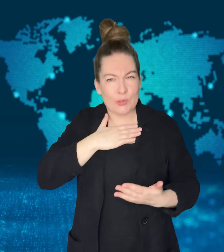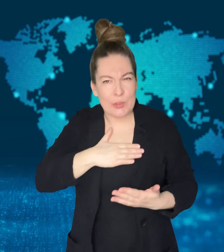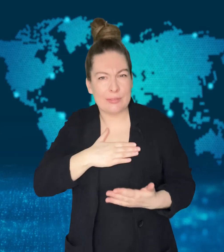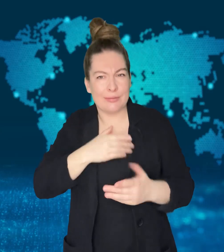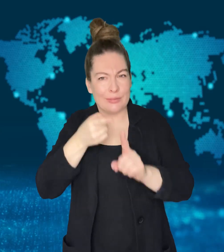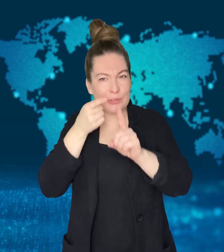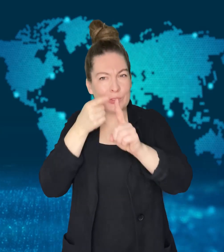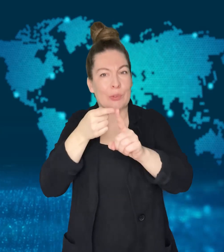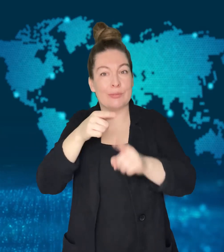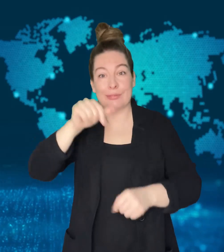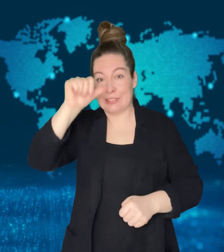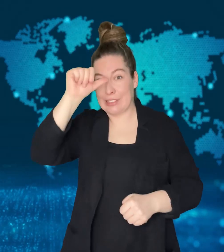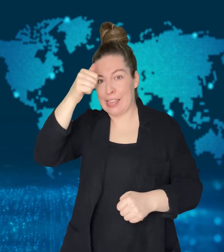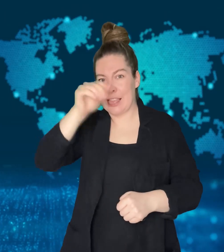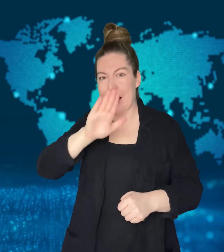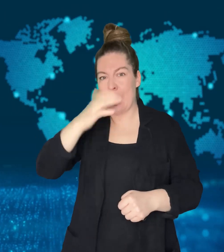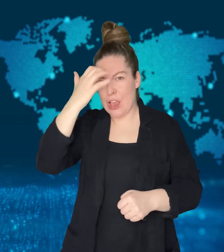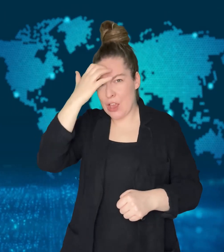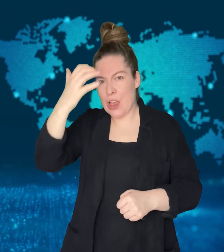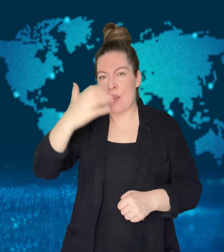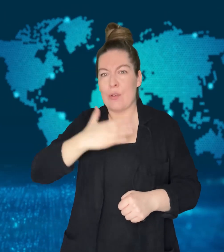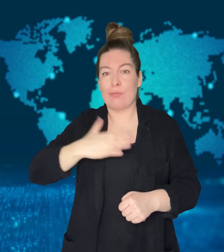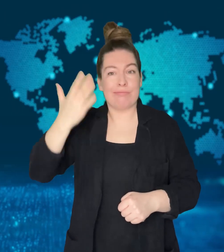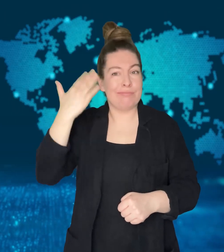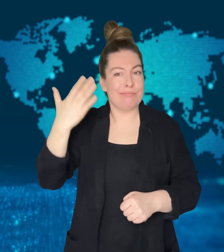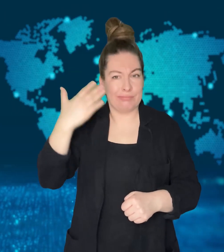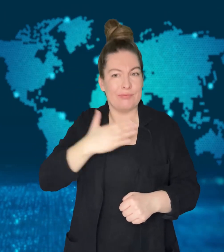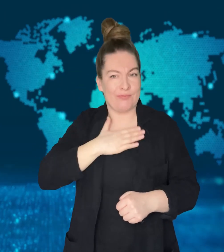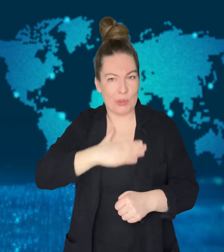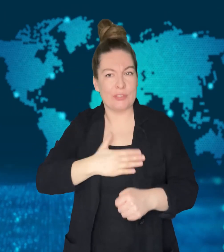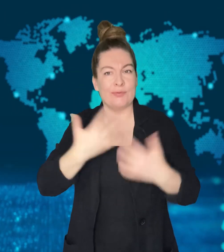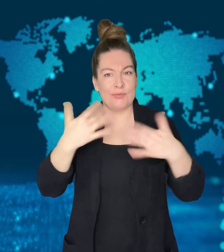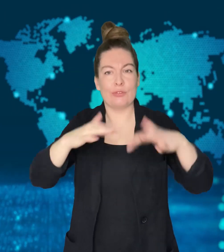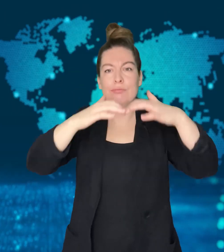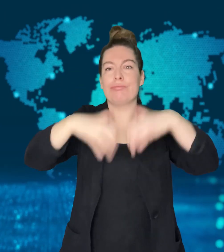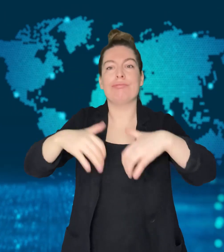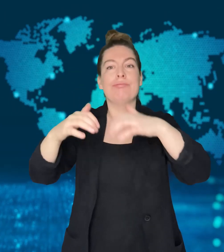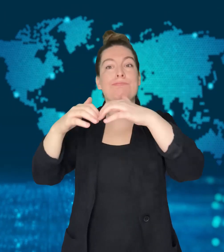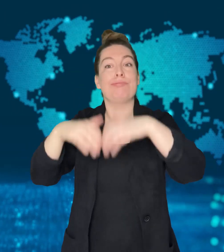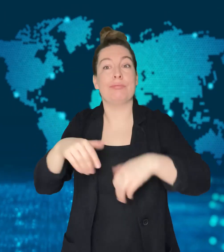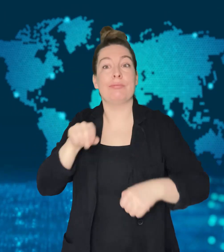authorities in the past.